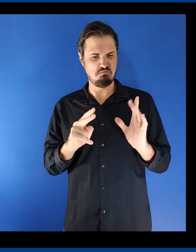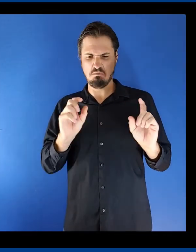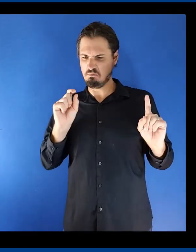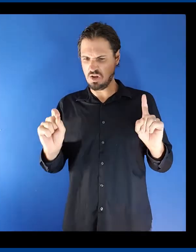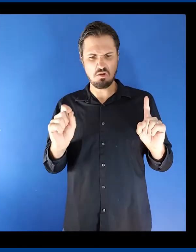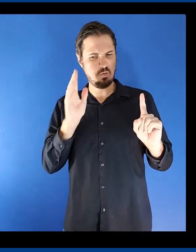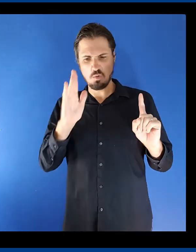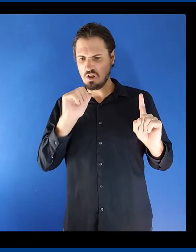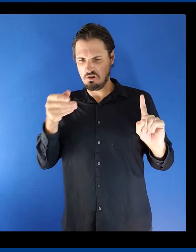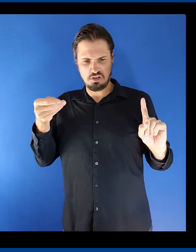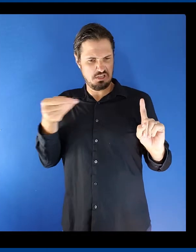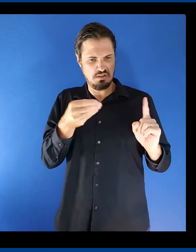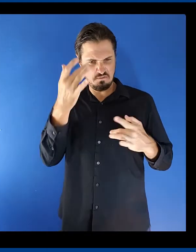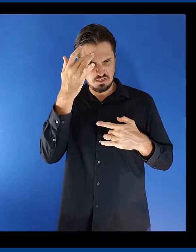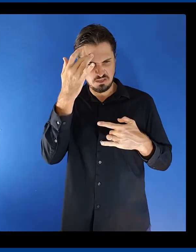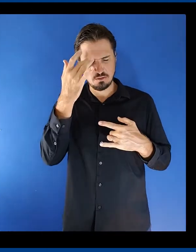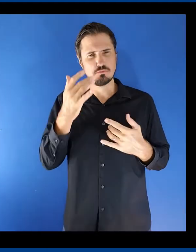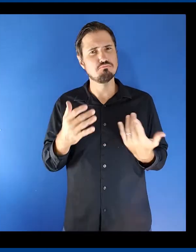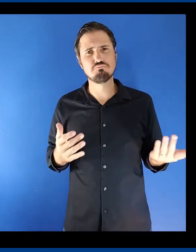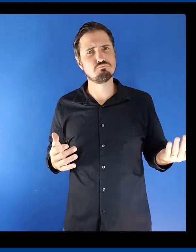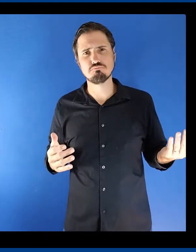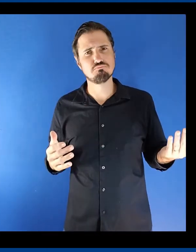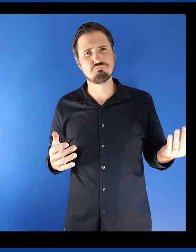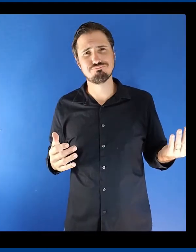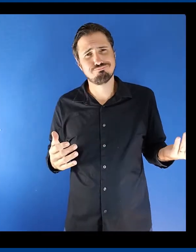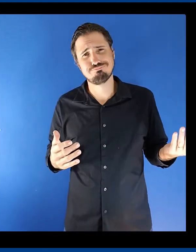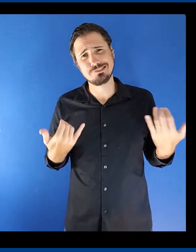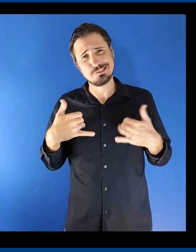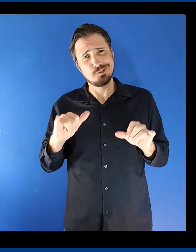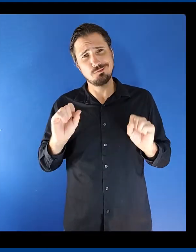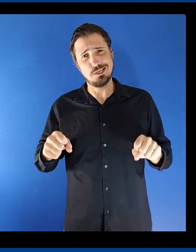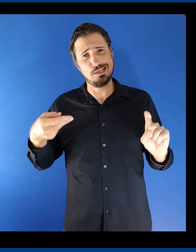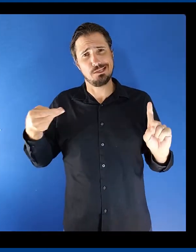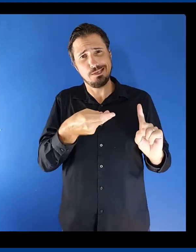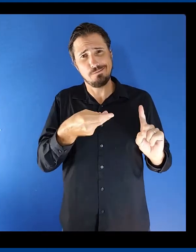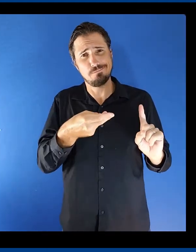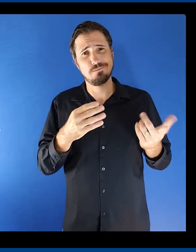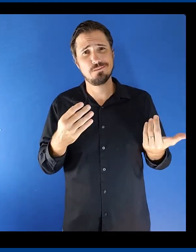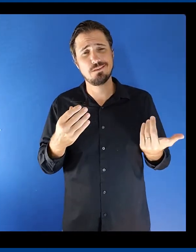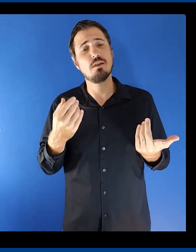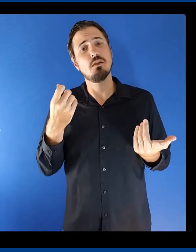But creating a physical distance from others will help to reduce the spread of our respiratory droplets.